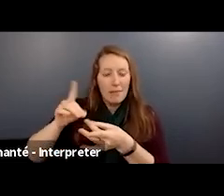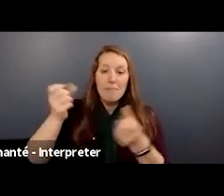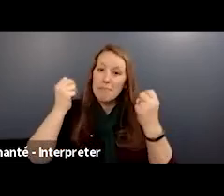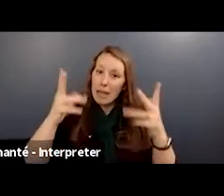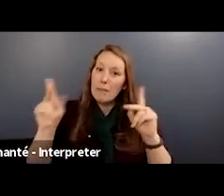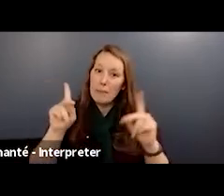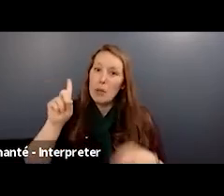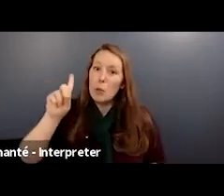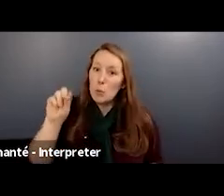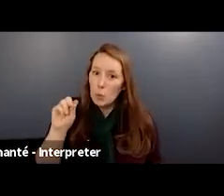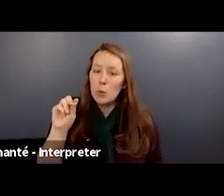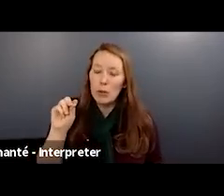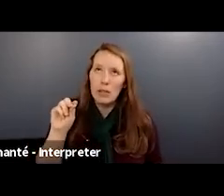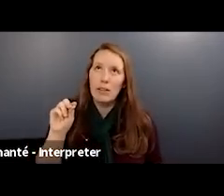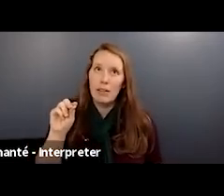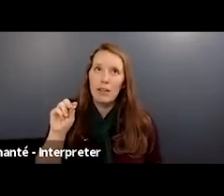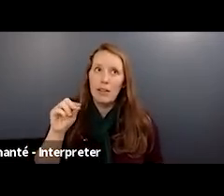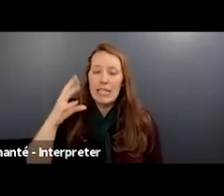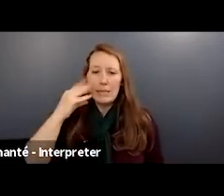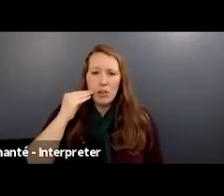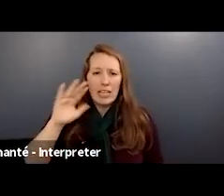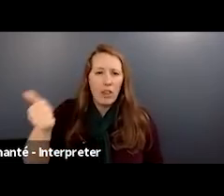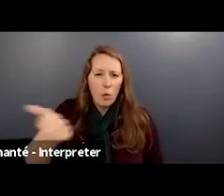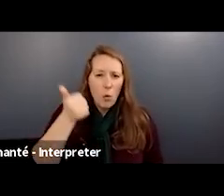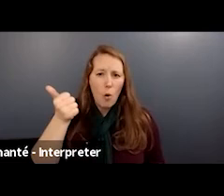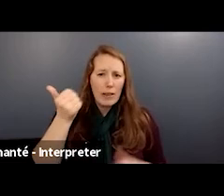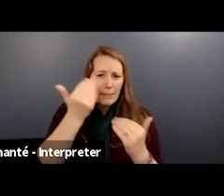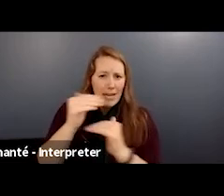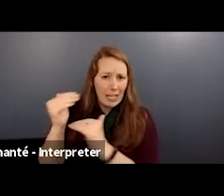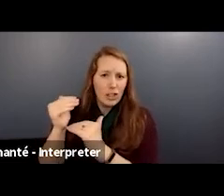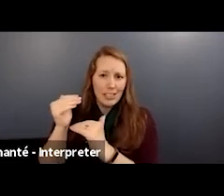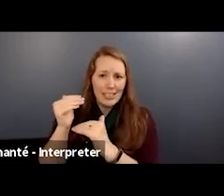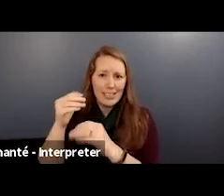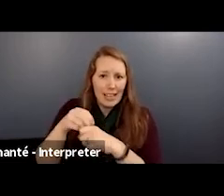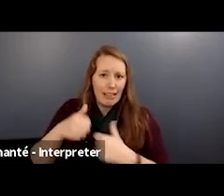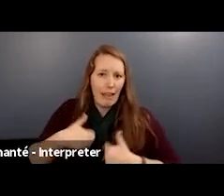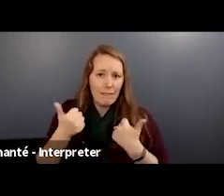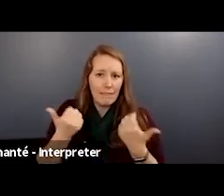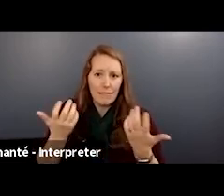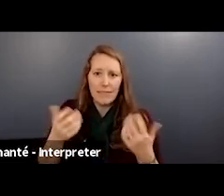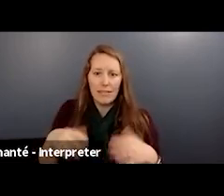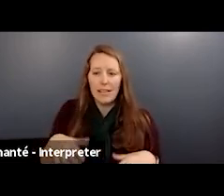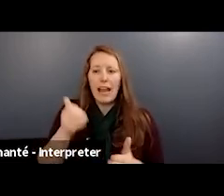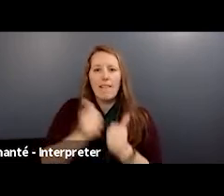their own limitations in life and so everyone has their own identity,